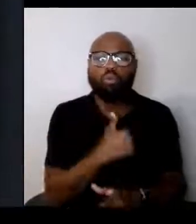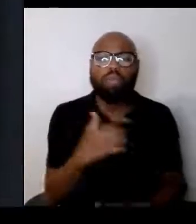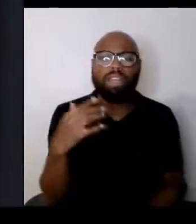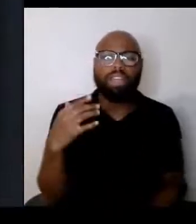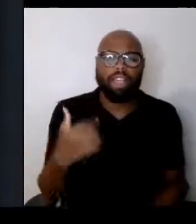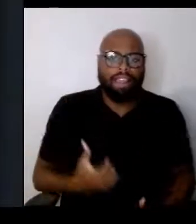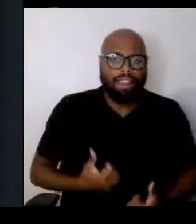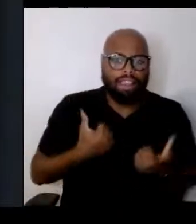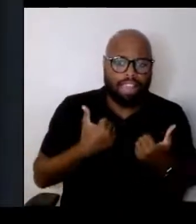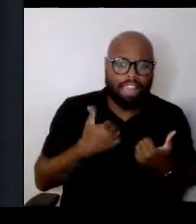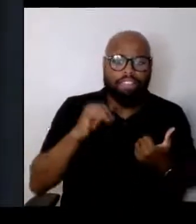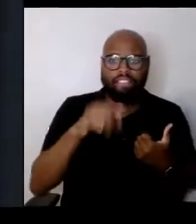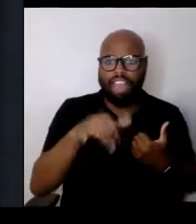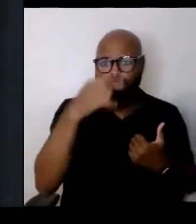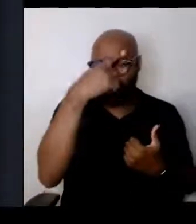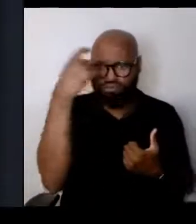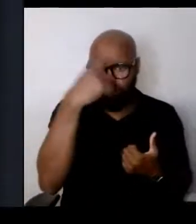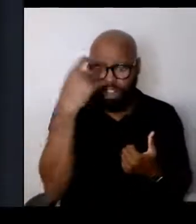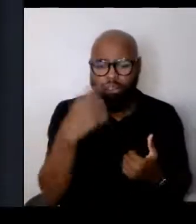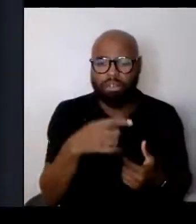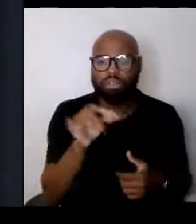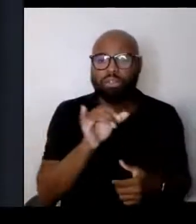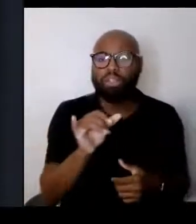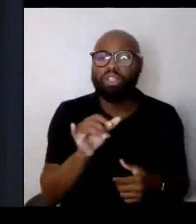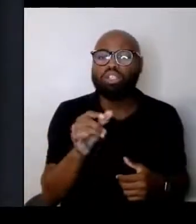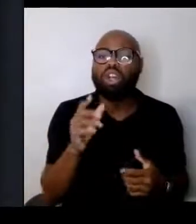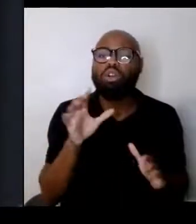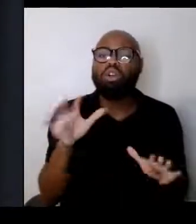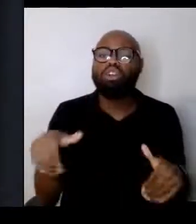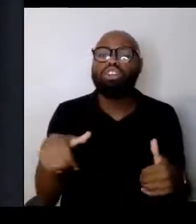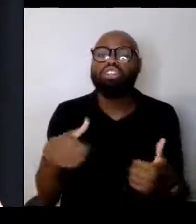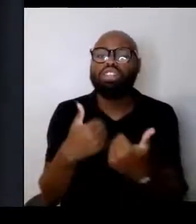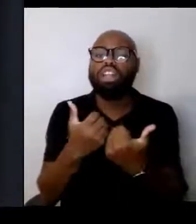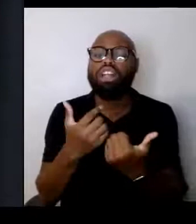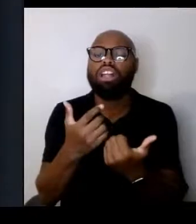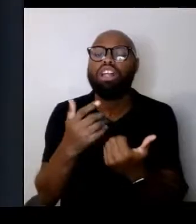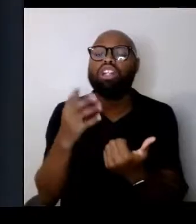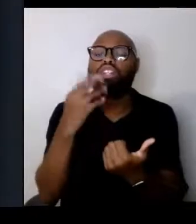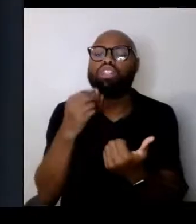all our Jewish community, don't think of this as the identity,